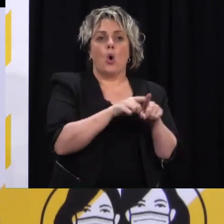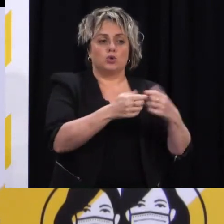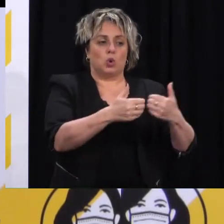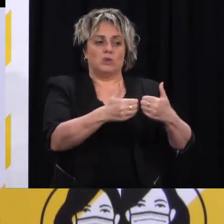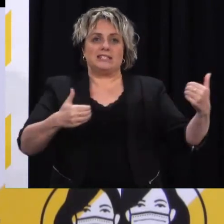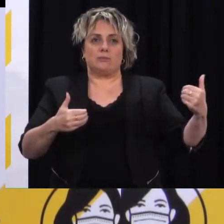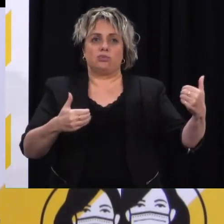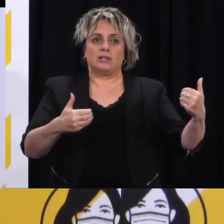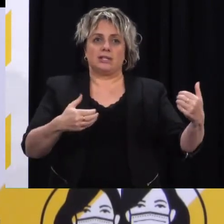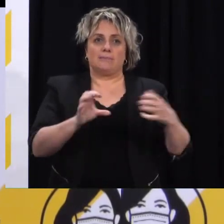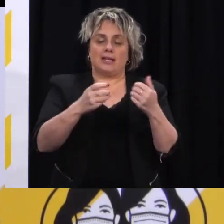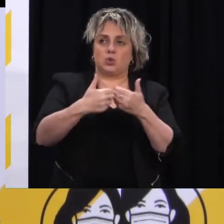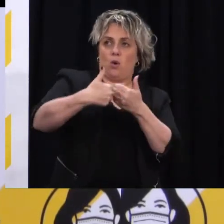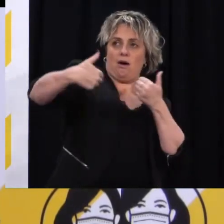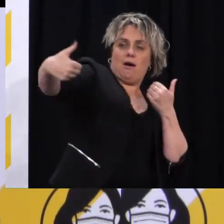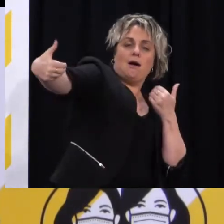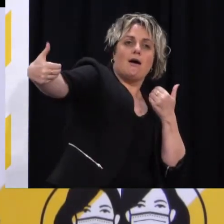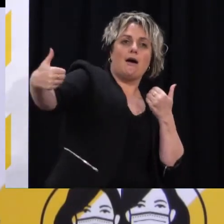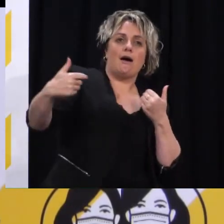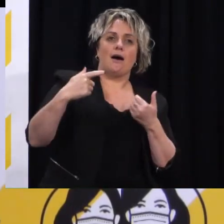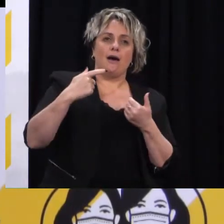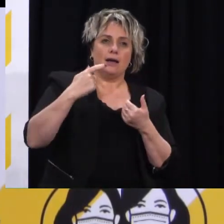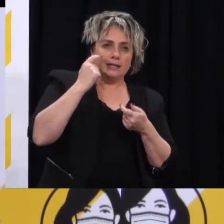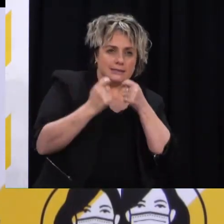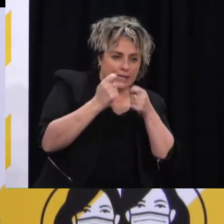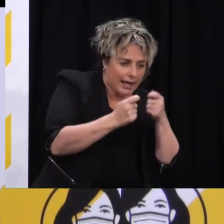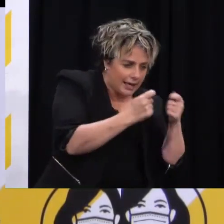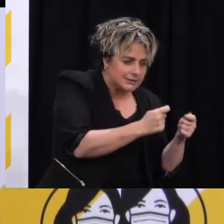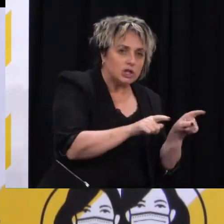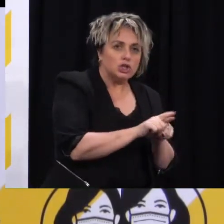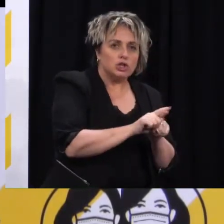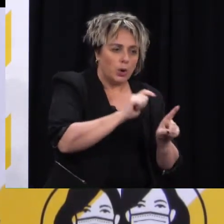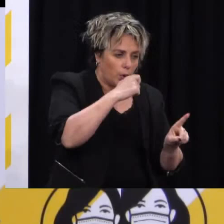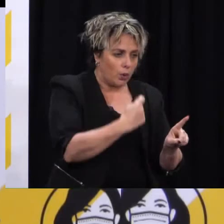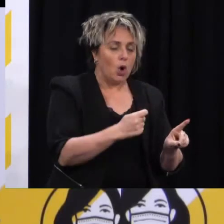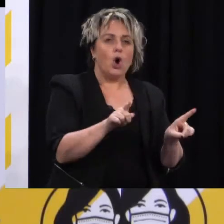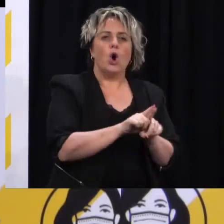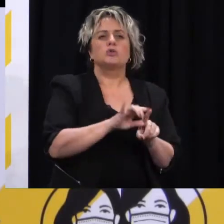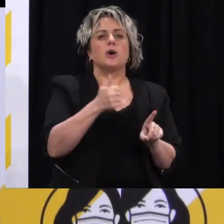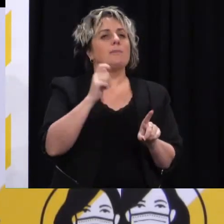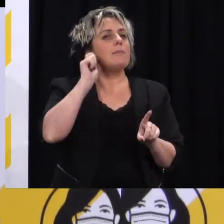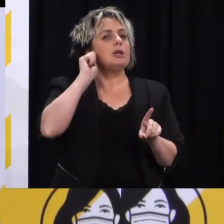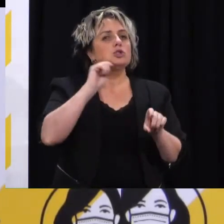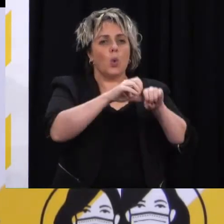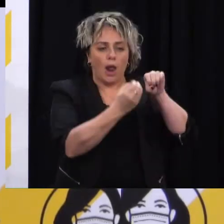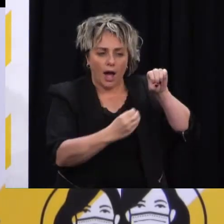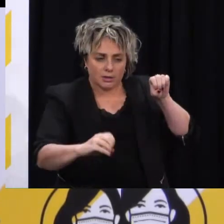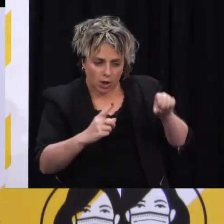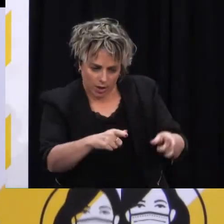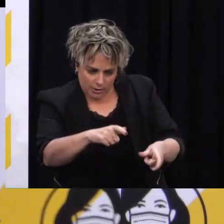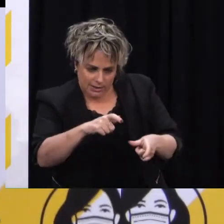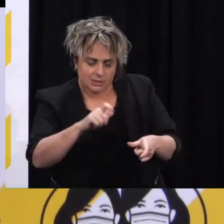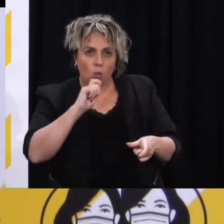people in the unit where the staff member had worked who have also been segregated and